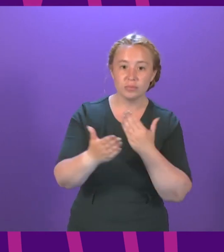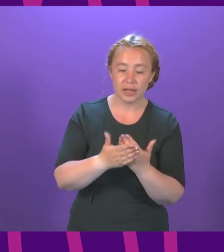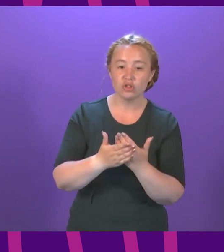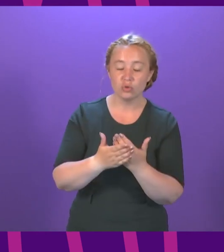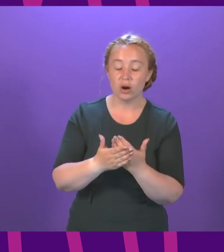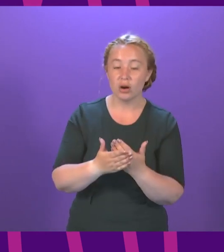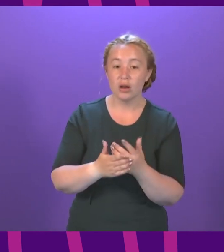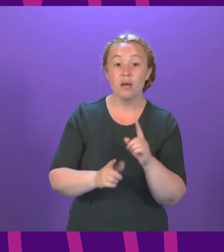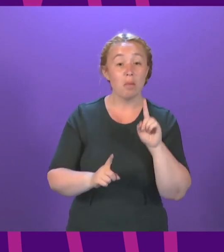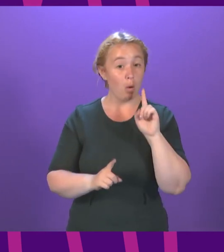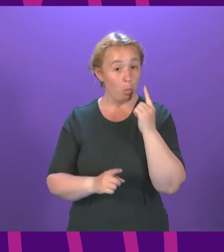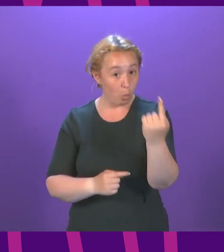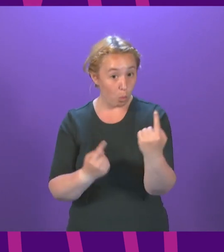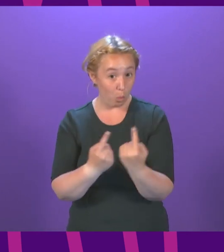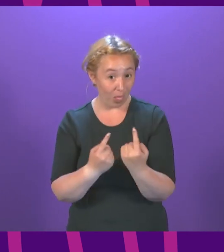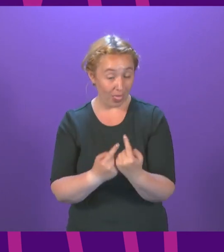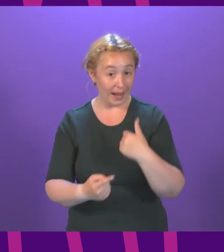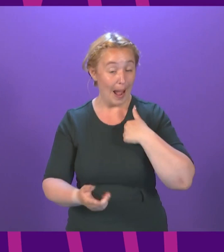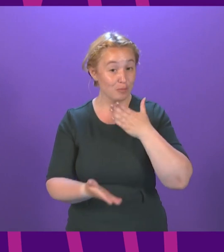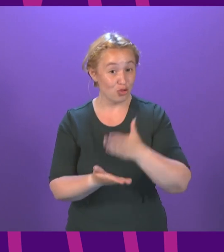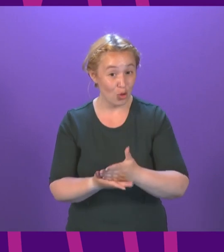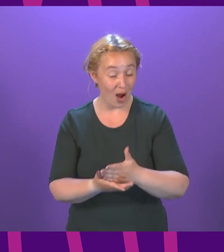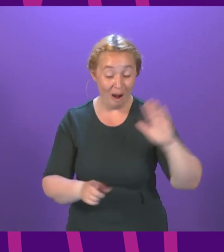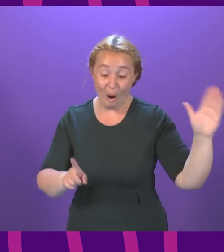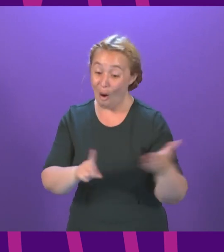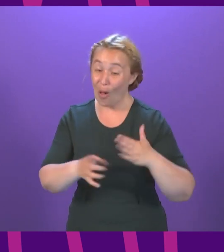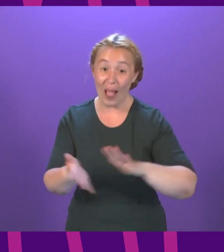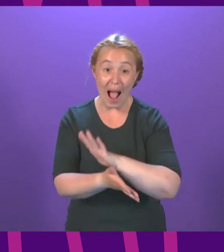The one thing of which I am certain is that we will not keep everybody happy, but that is the nature of such things.